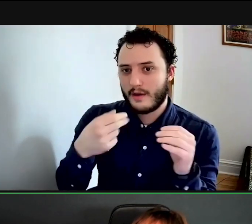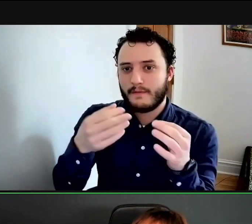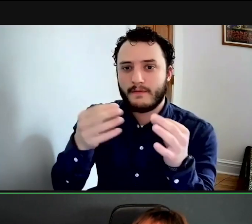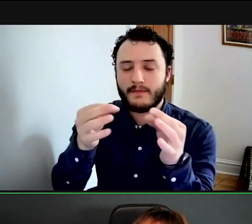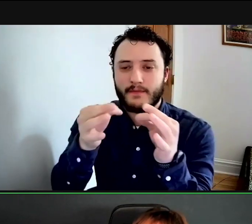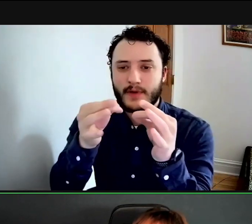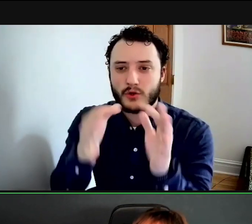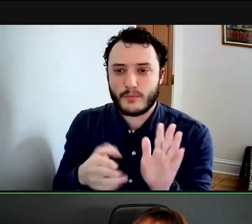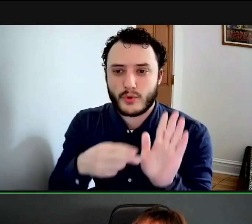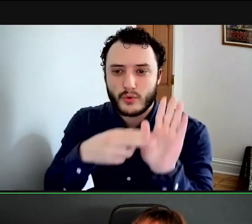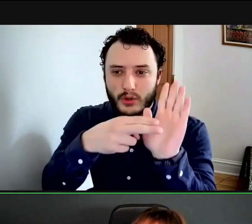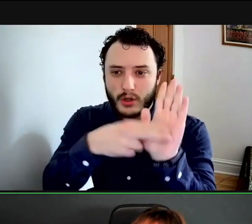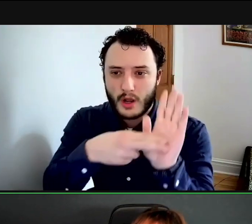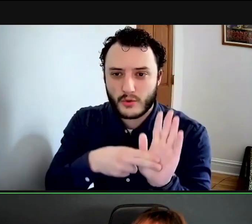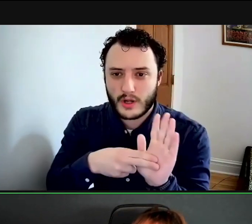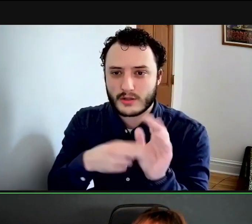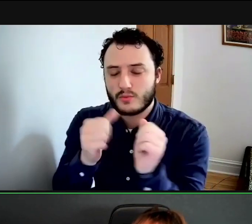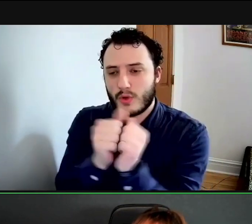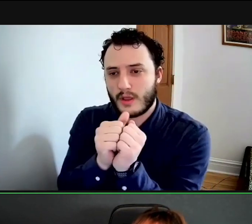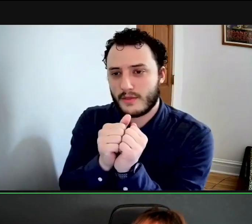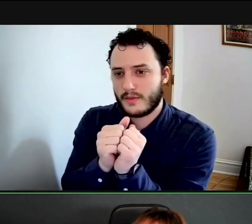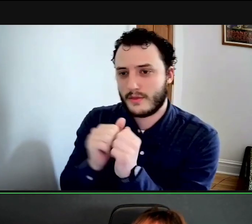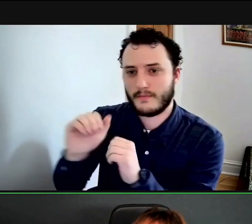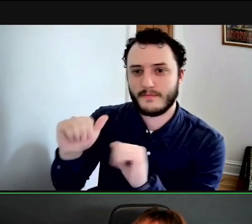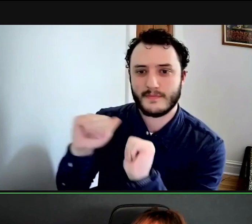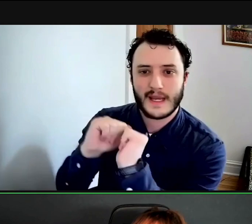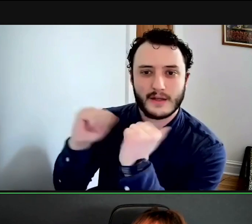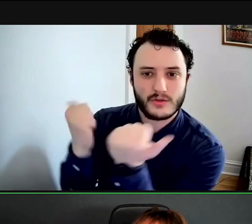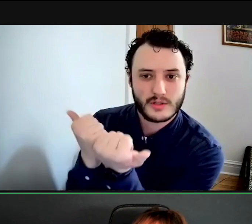What about interpreting contracts?